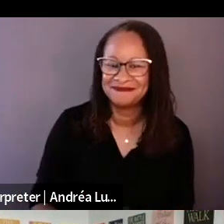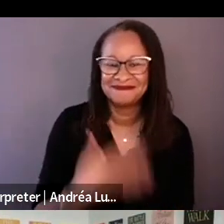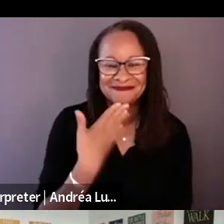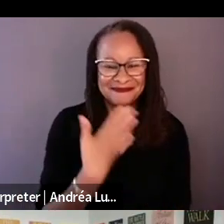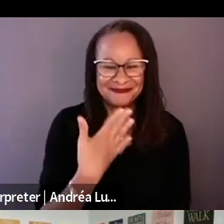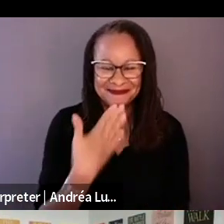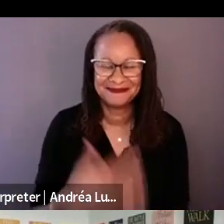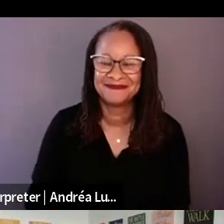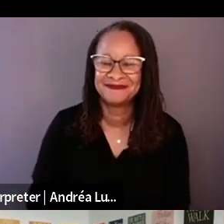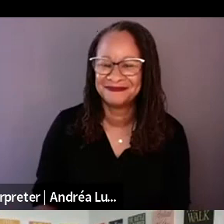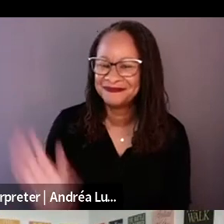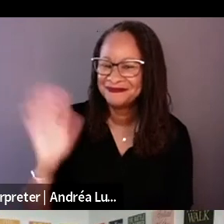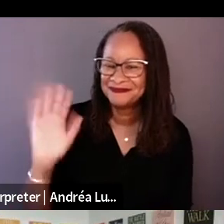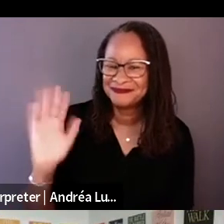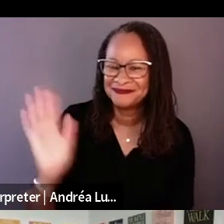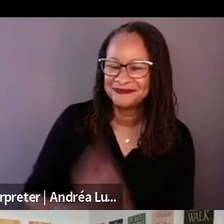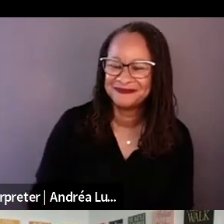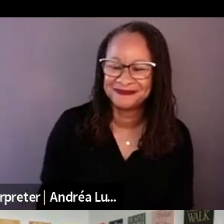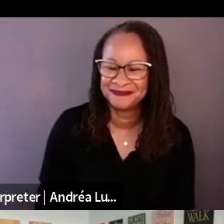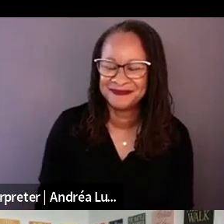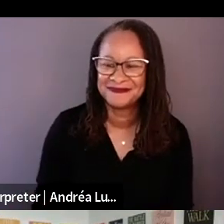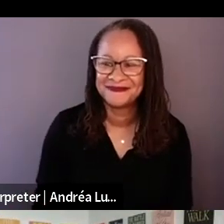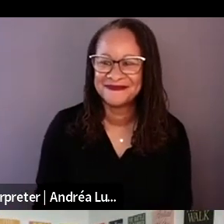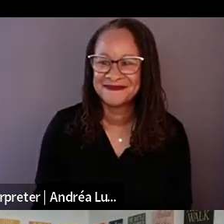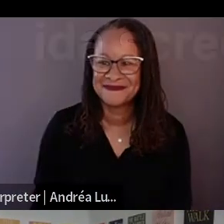Thank you.